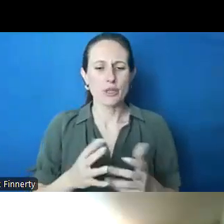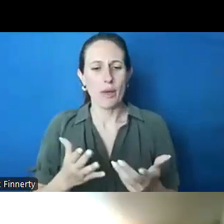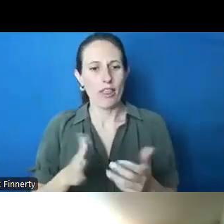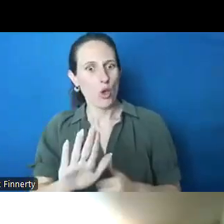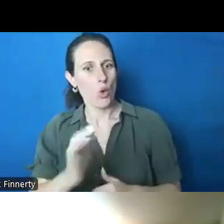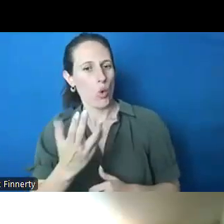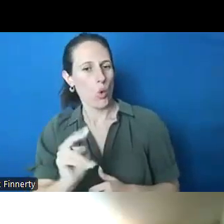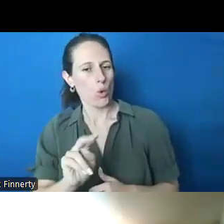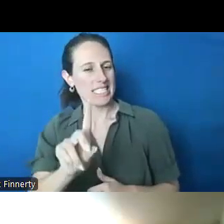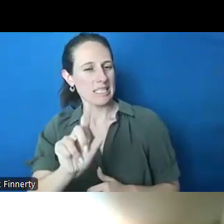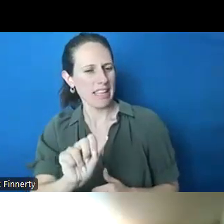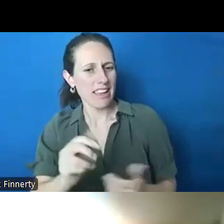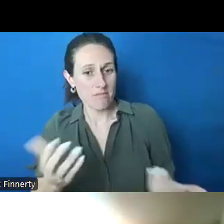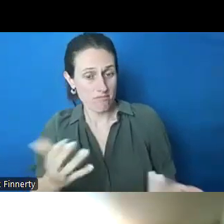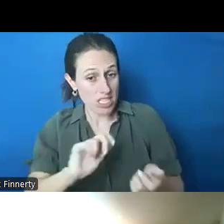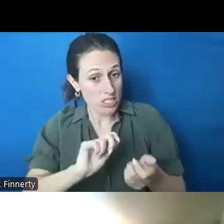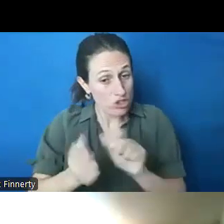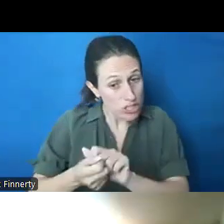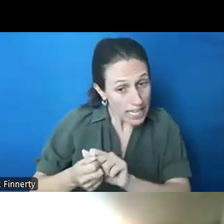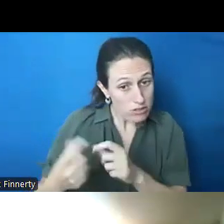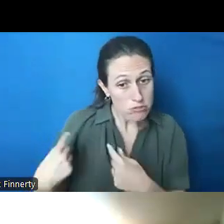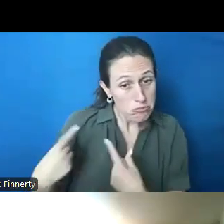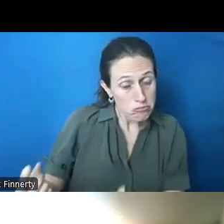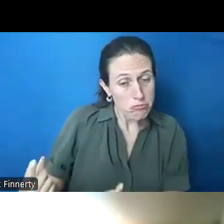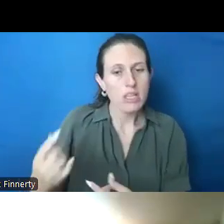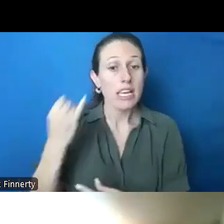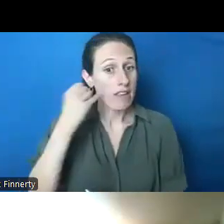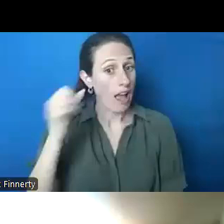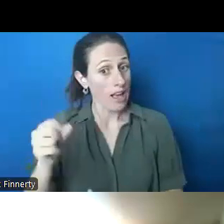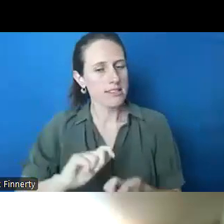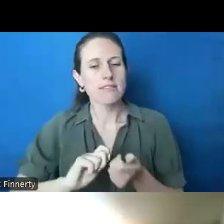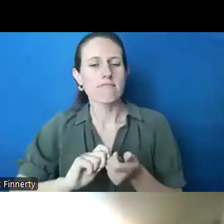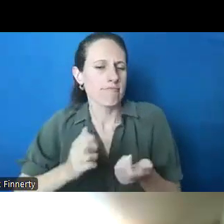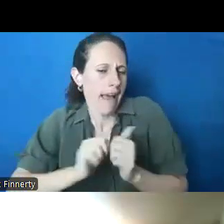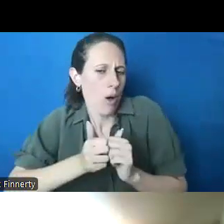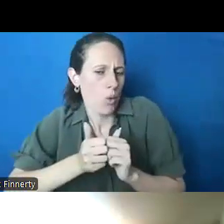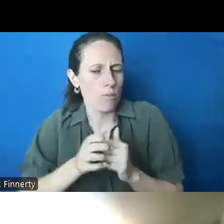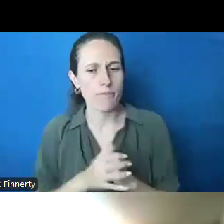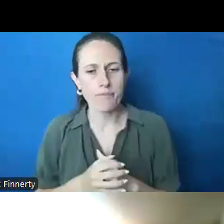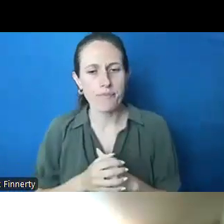changed over the lifetime and if yes, how